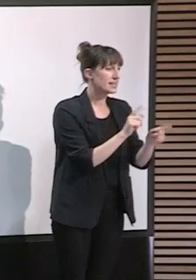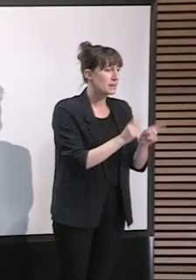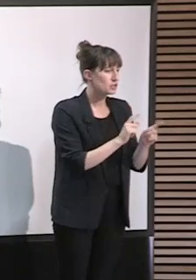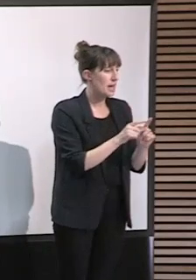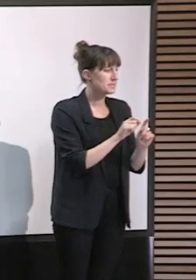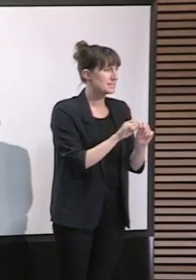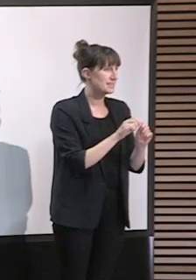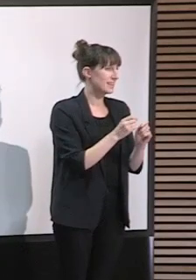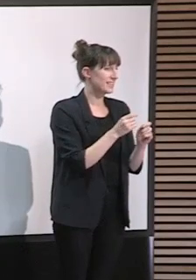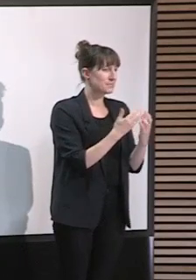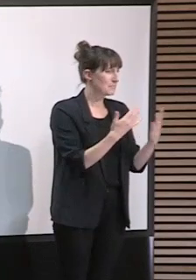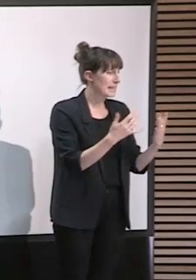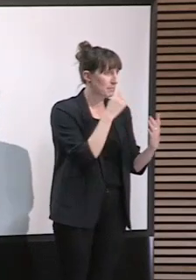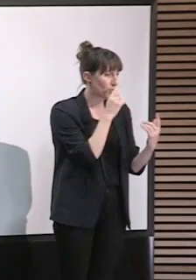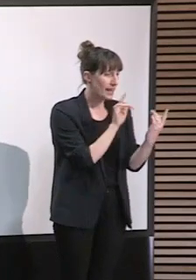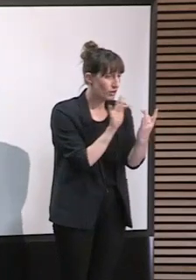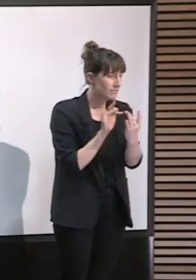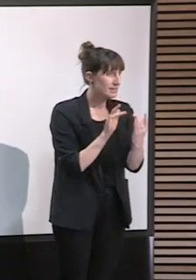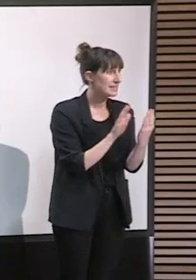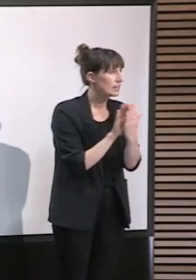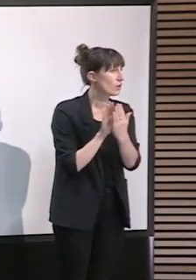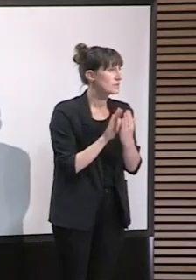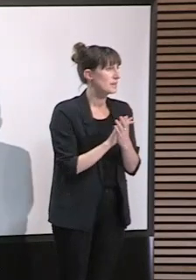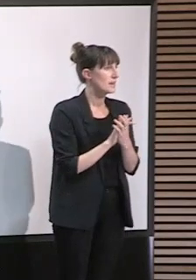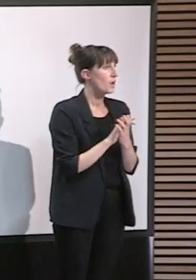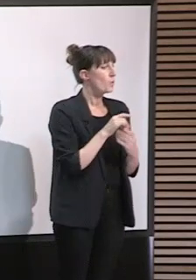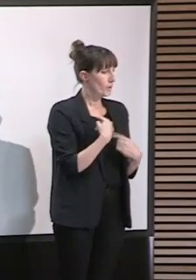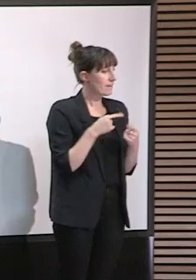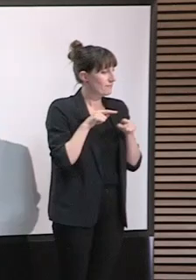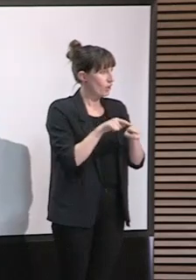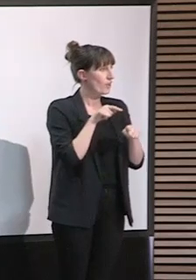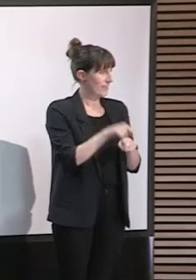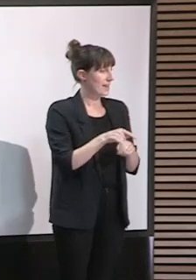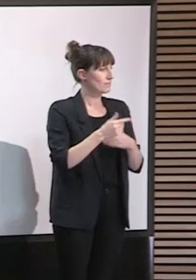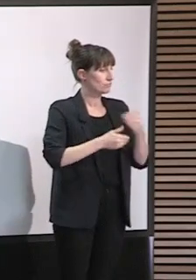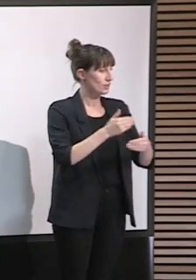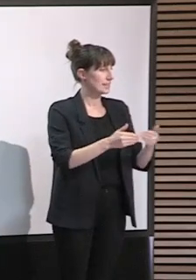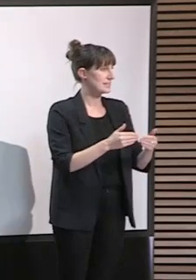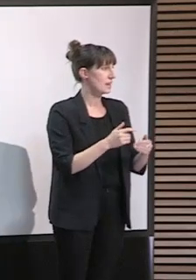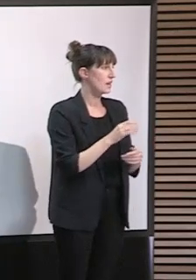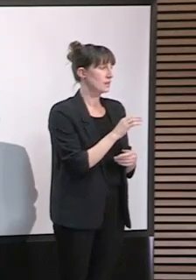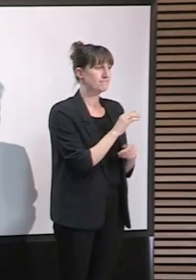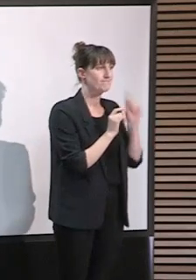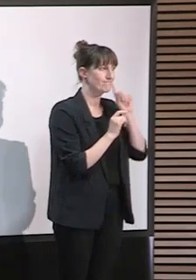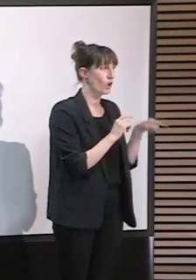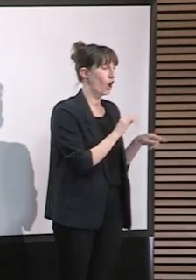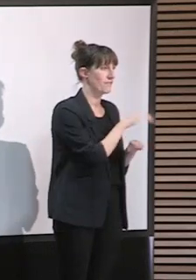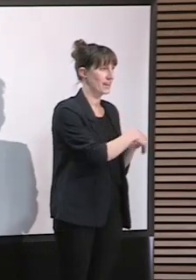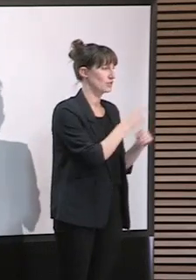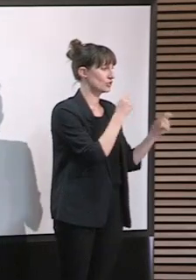cases so identify where there are links. In some cases there'll be more than one link. That's mapped out